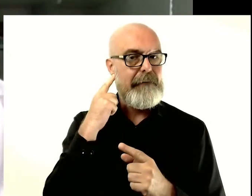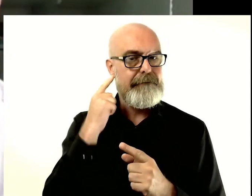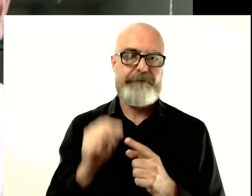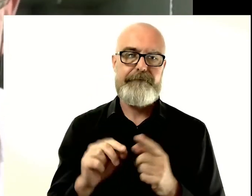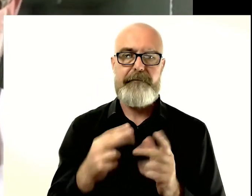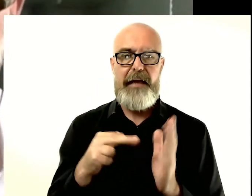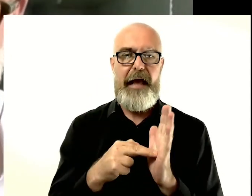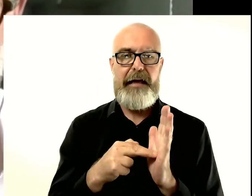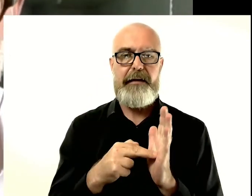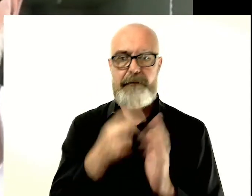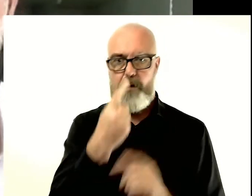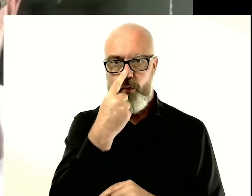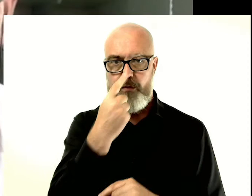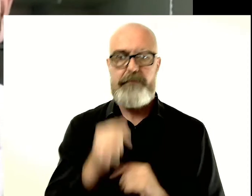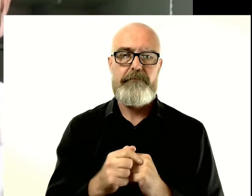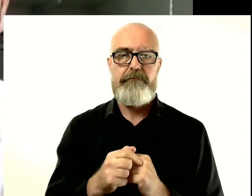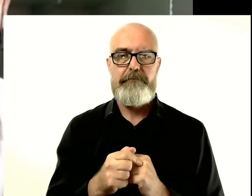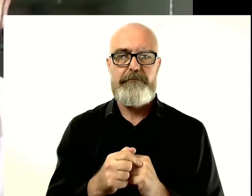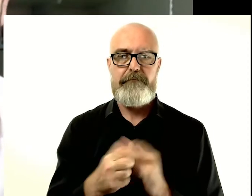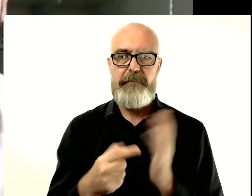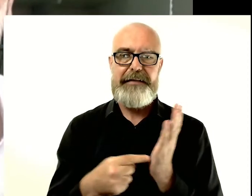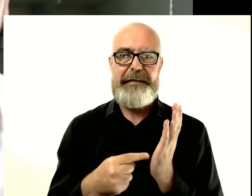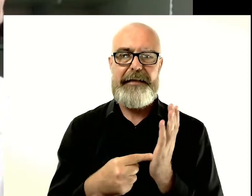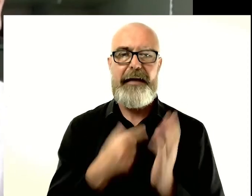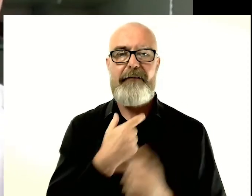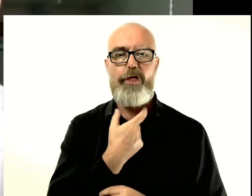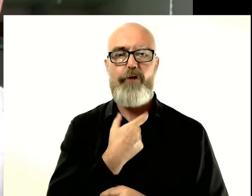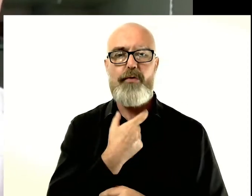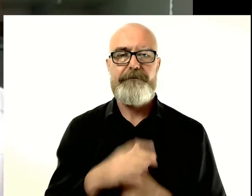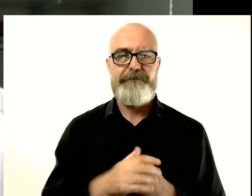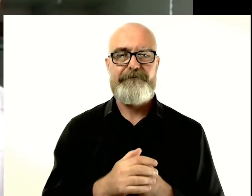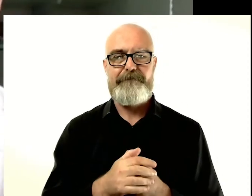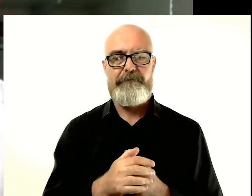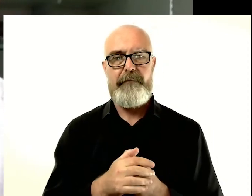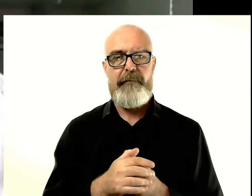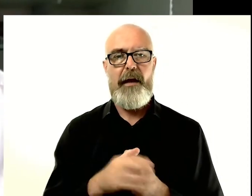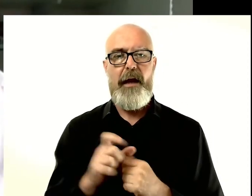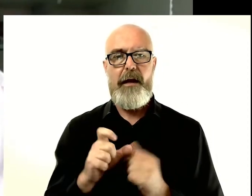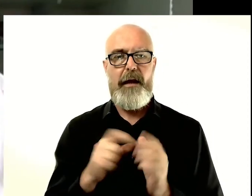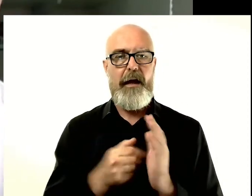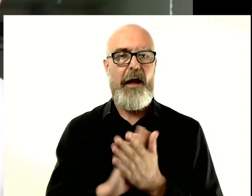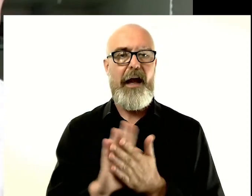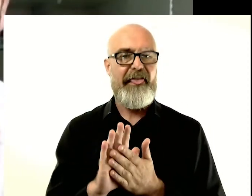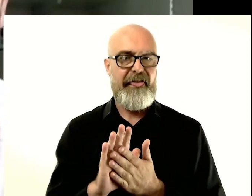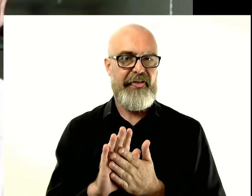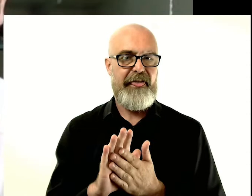the E is for ear the N